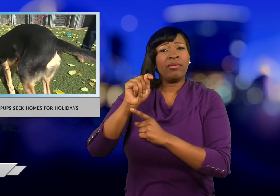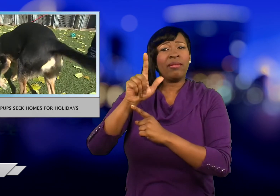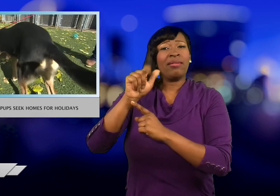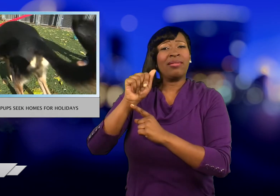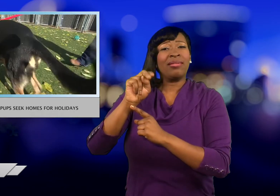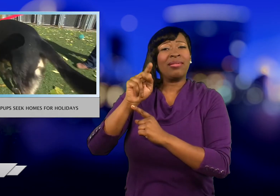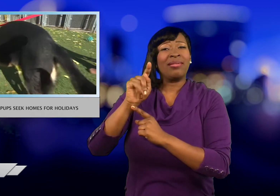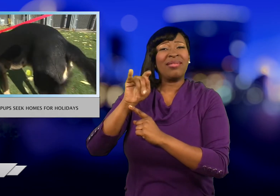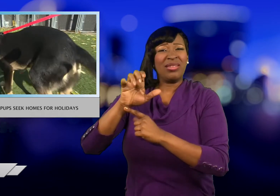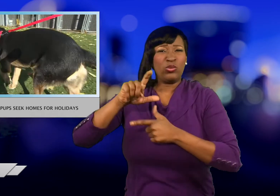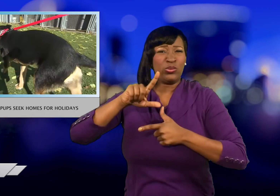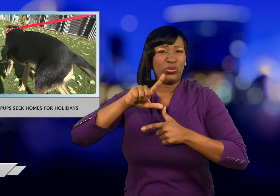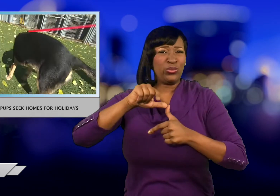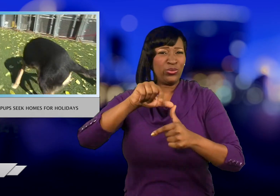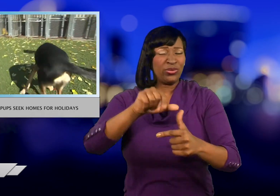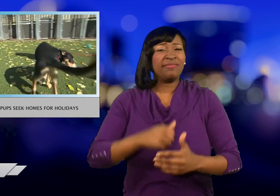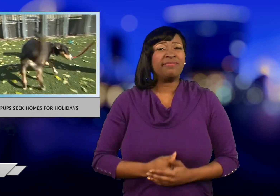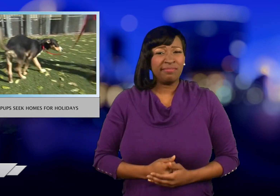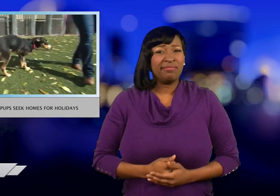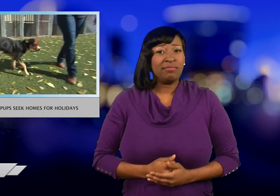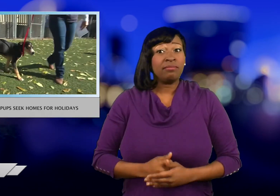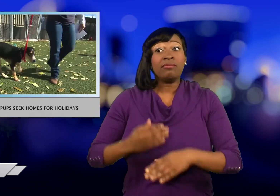Atlantic hurricane season.